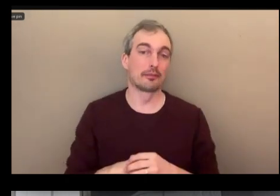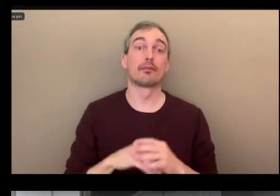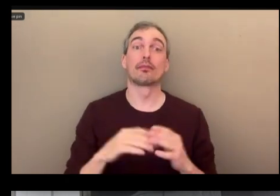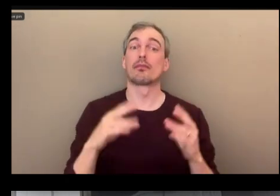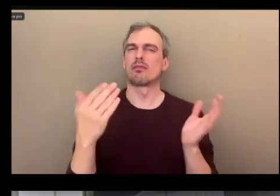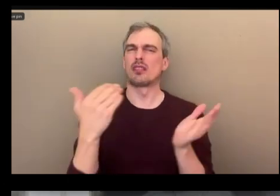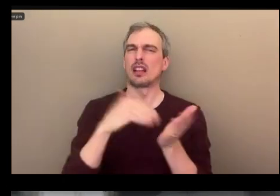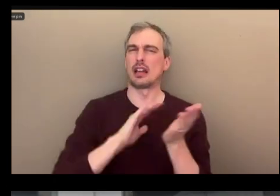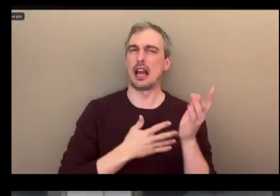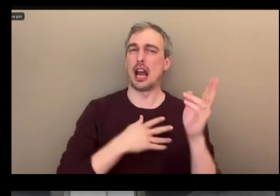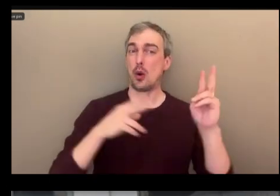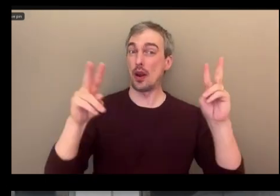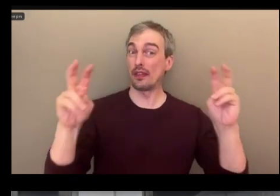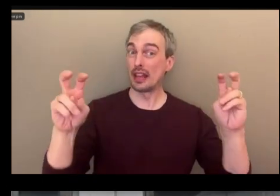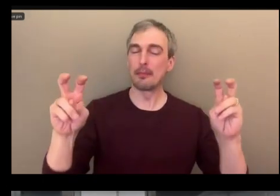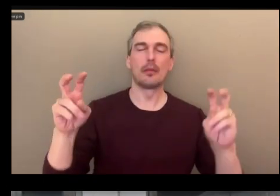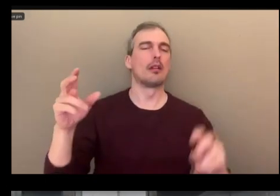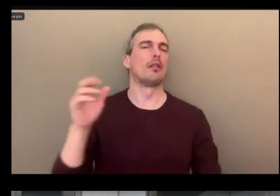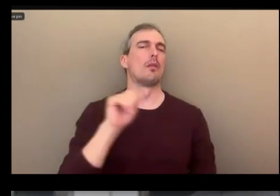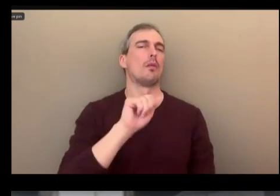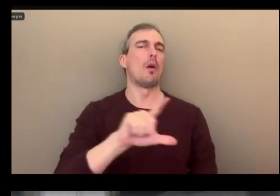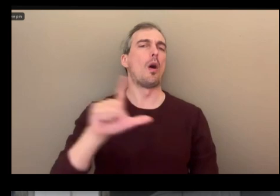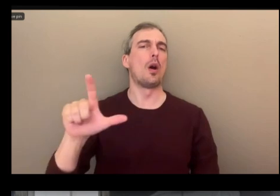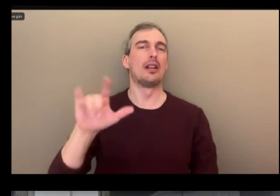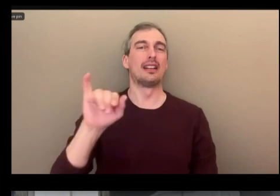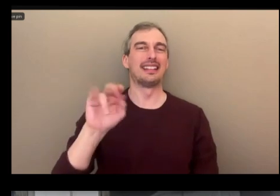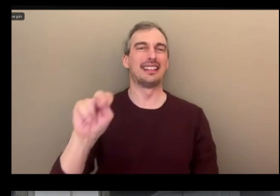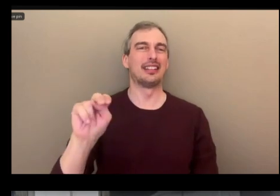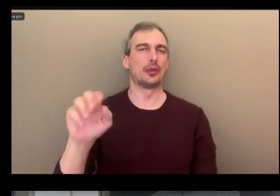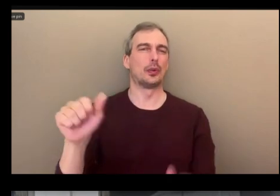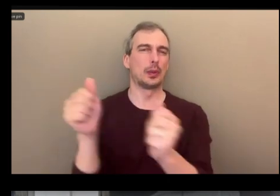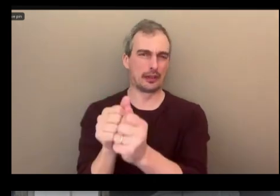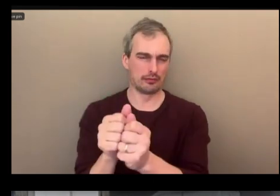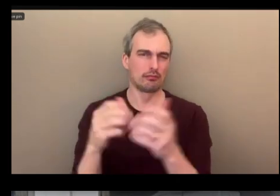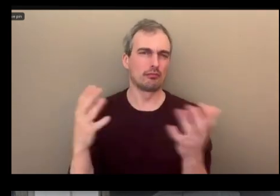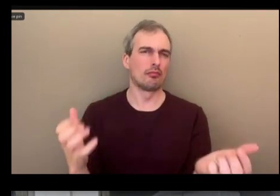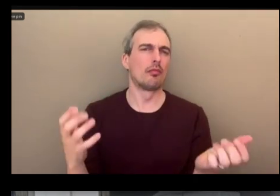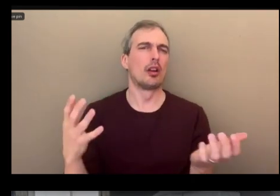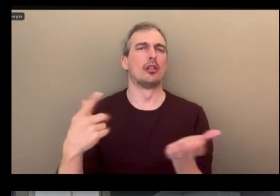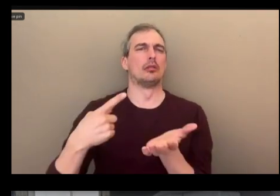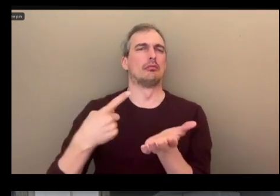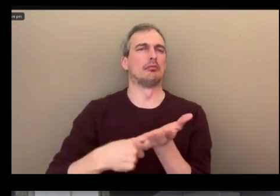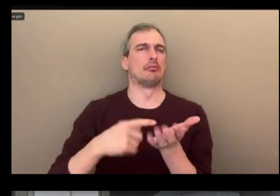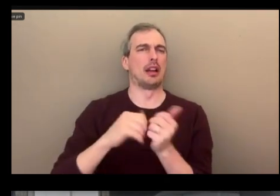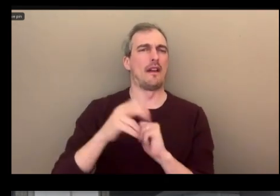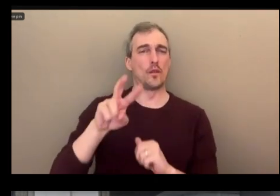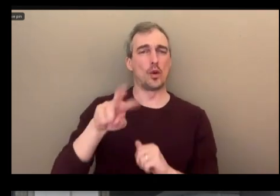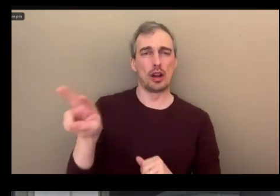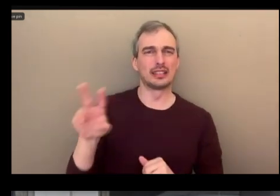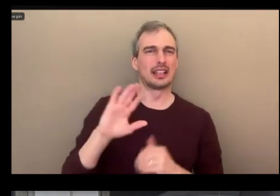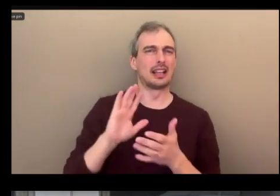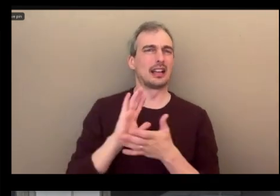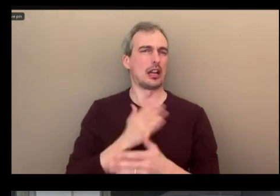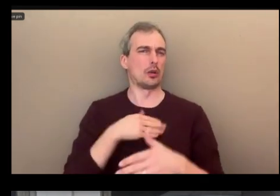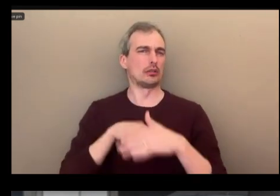how Verizon and our accessibility program ties in together. One of the things I'm gonna share next is Verizon's most